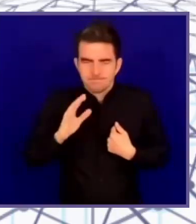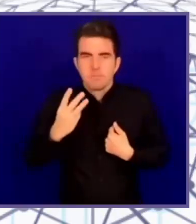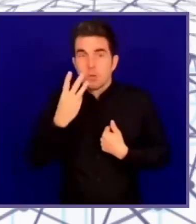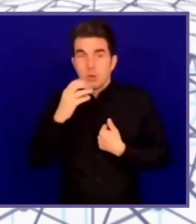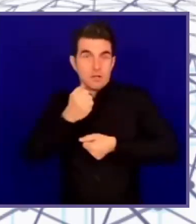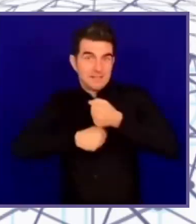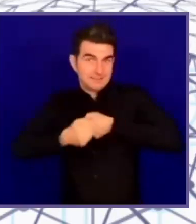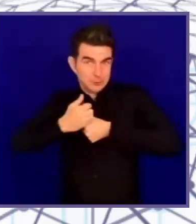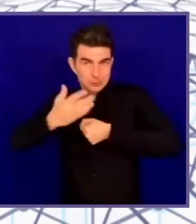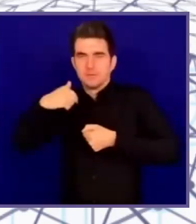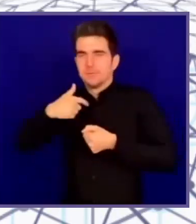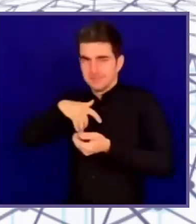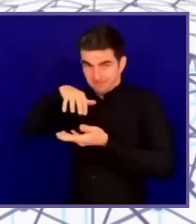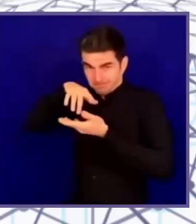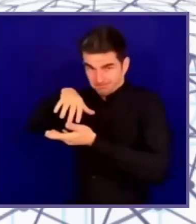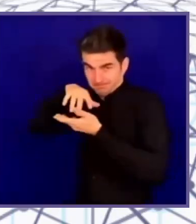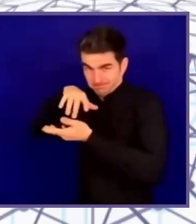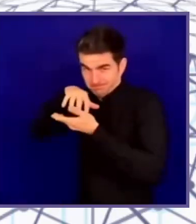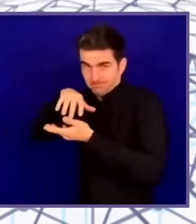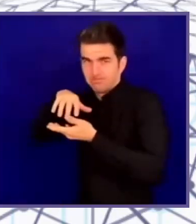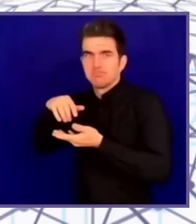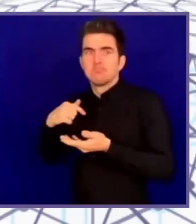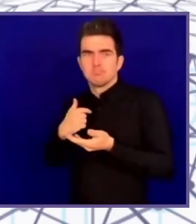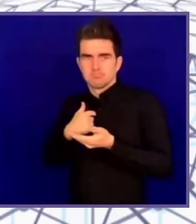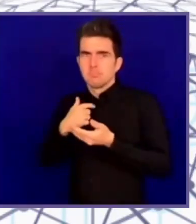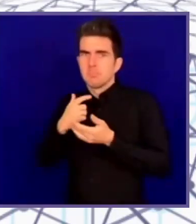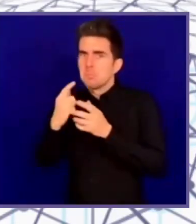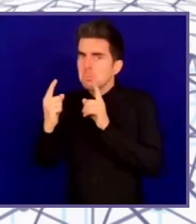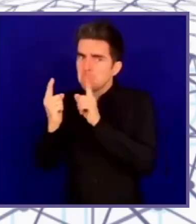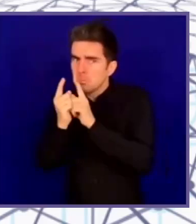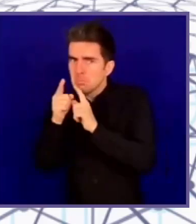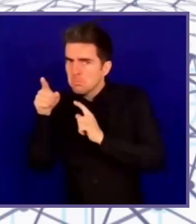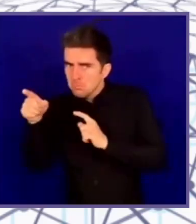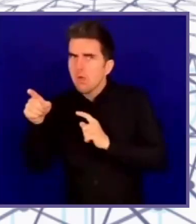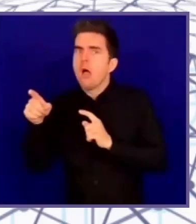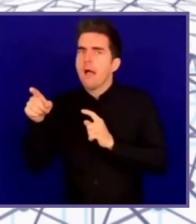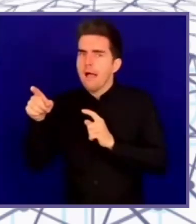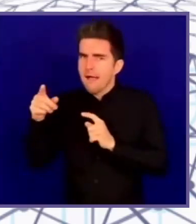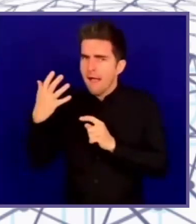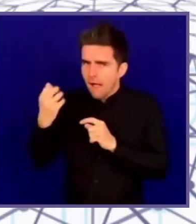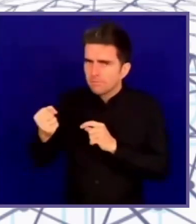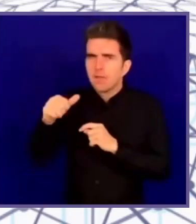type on it came up with a sort of ticker tape display. But obviously with in that situation,